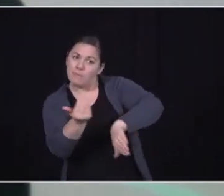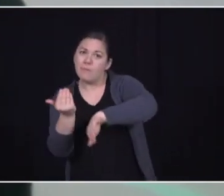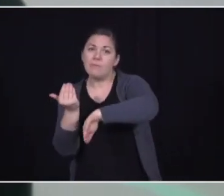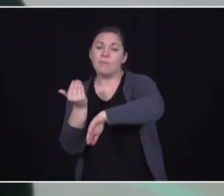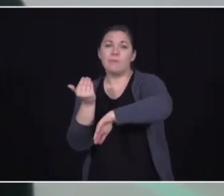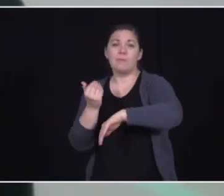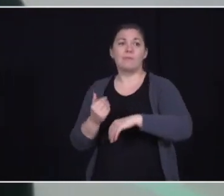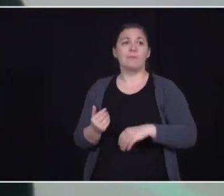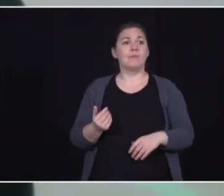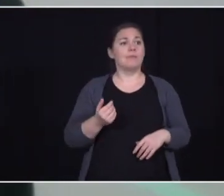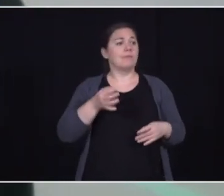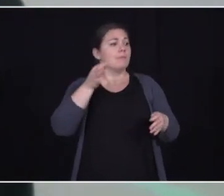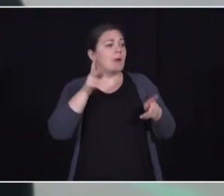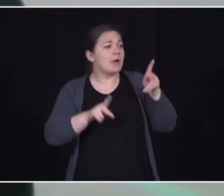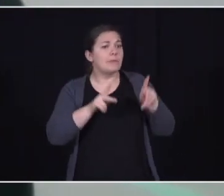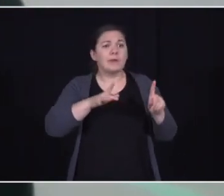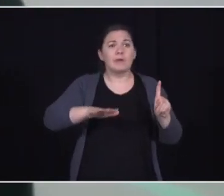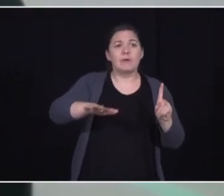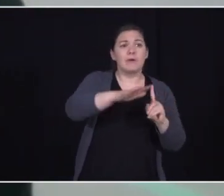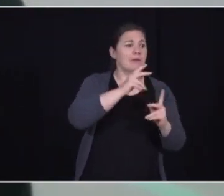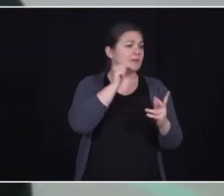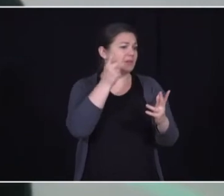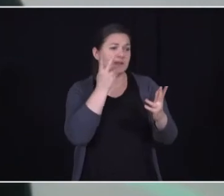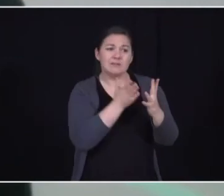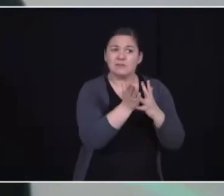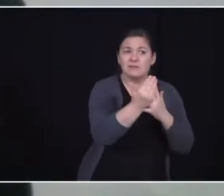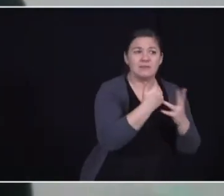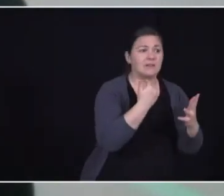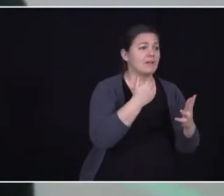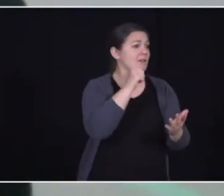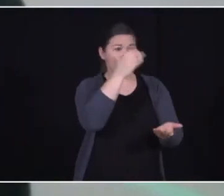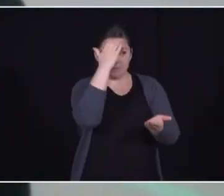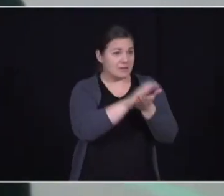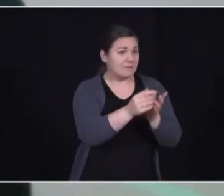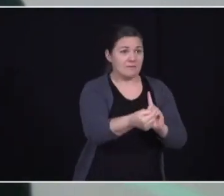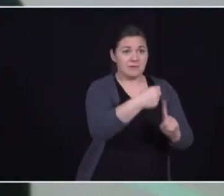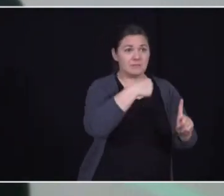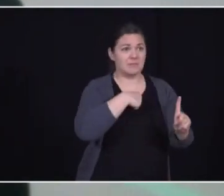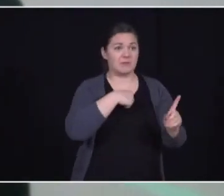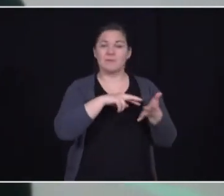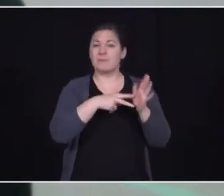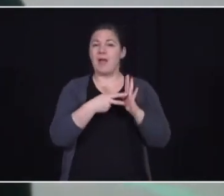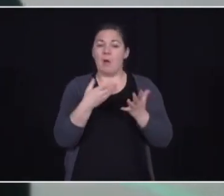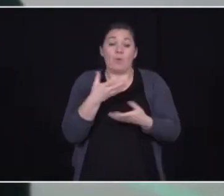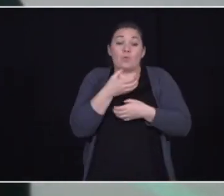the work of our task force is not seen as legitimate in her work may be diminished so we